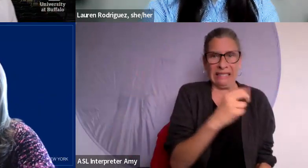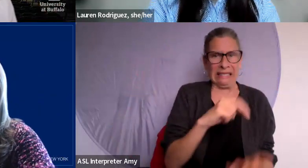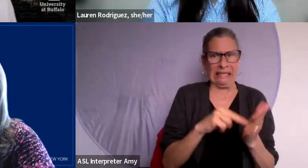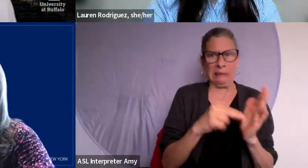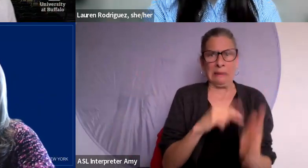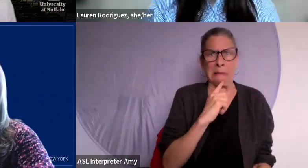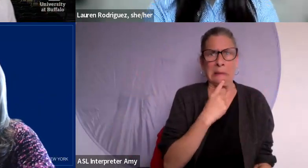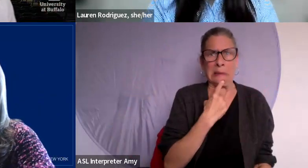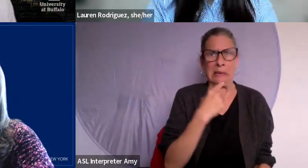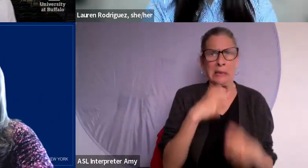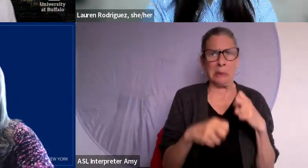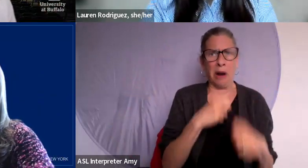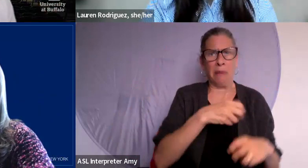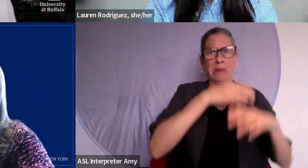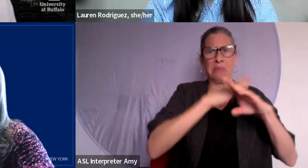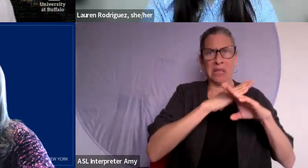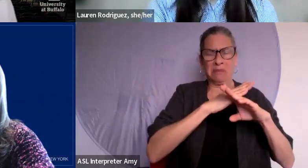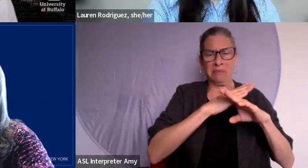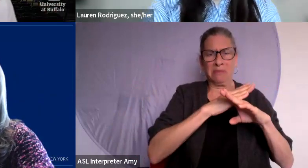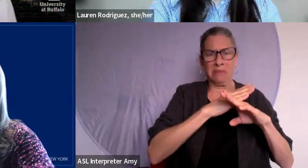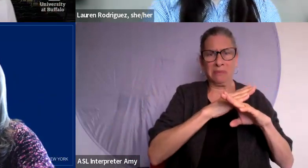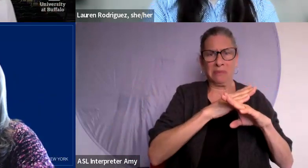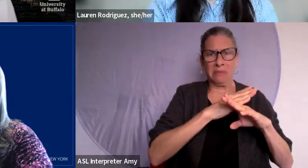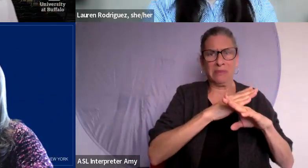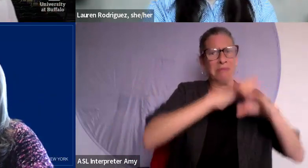accessibility issues that are a complete barrier, for